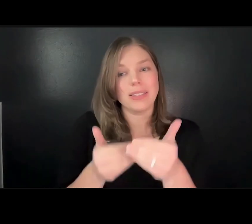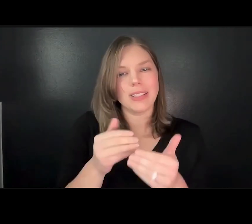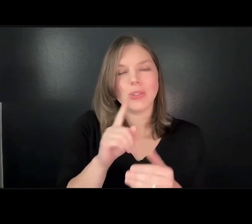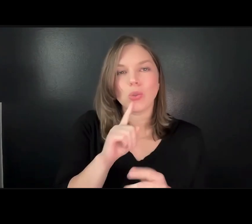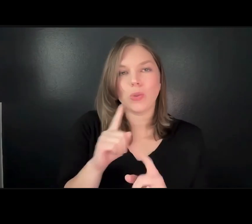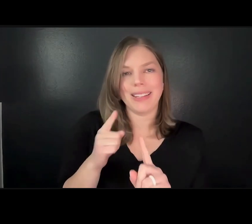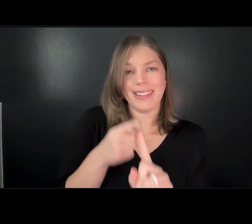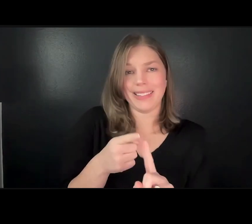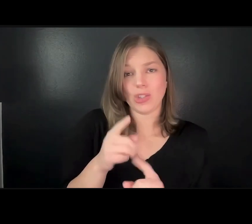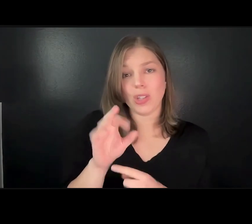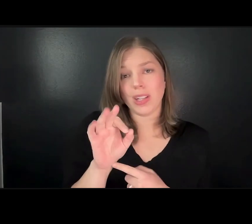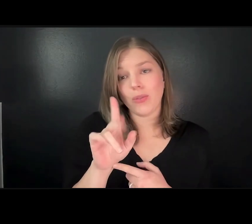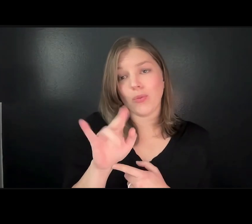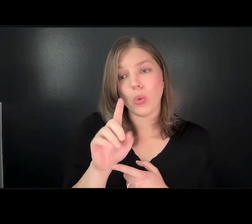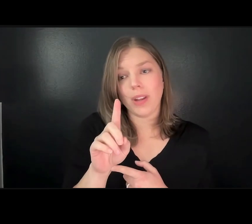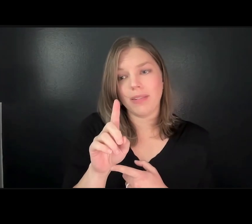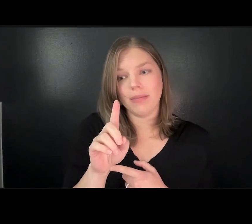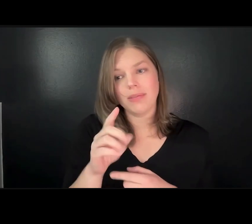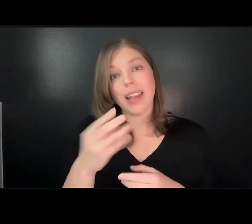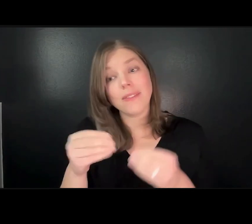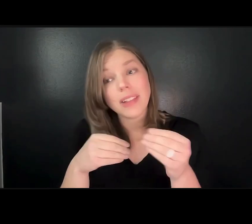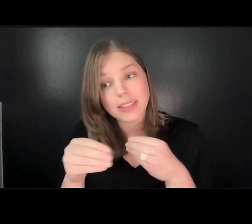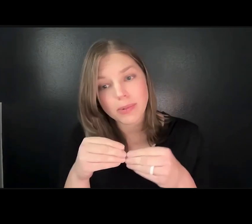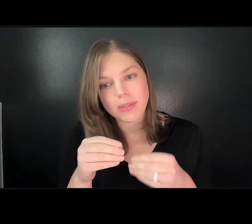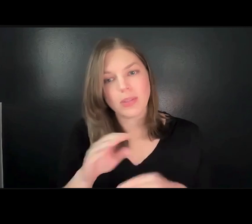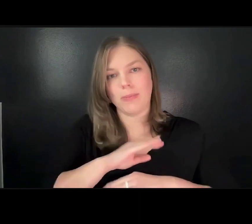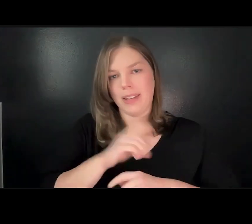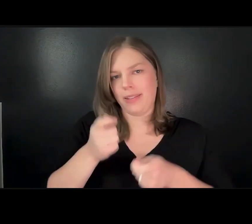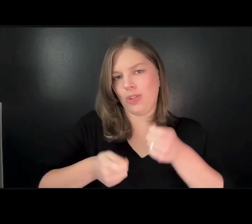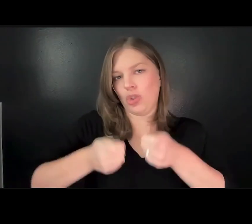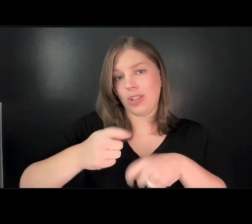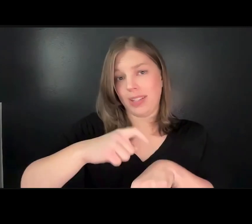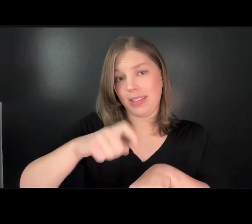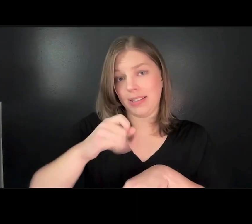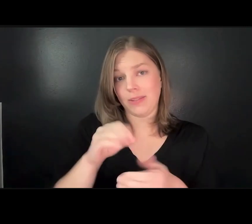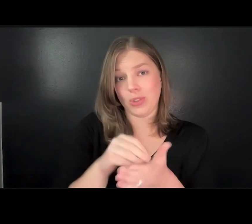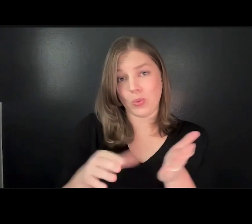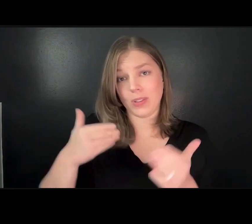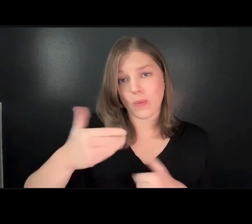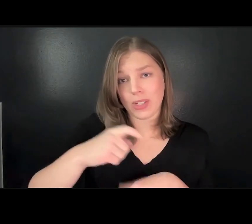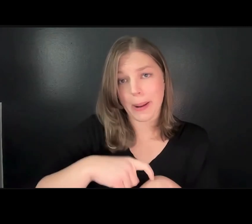And they use a term called intentionally fluid. They want to be flexible enough to meet the changing